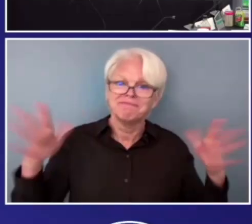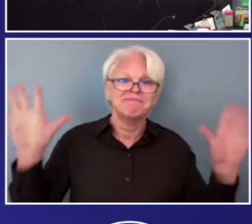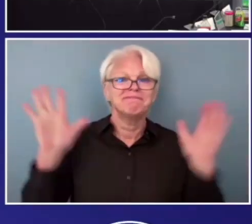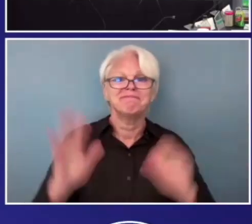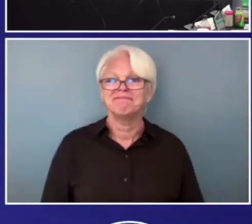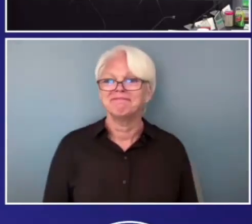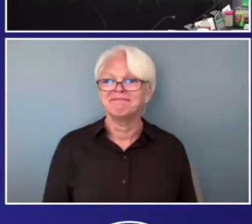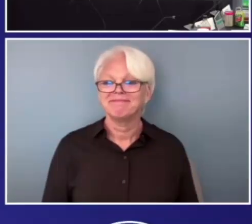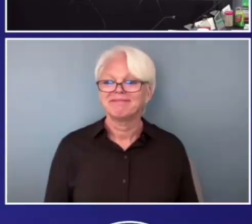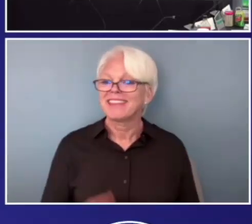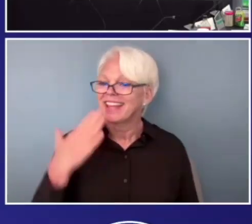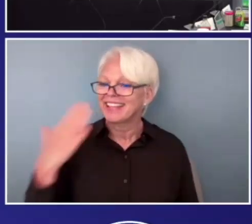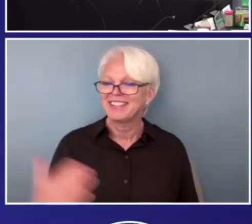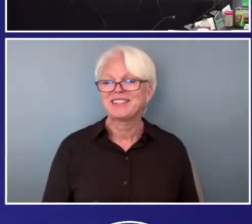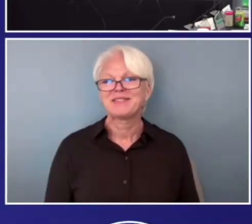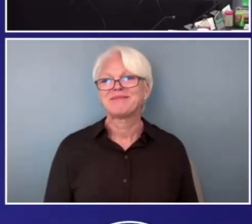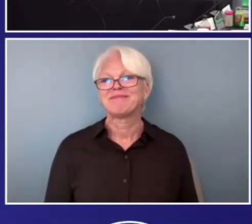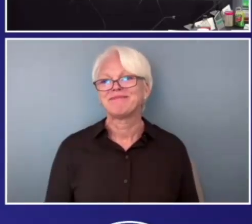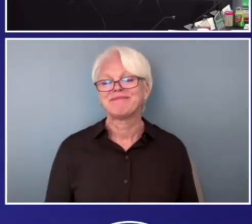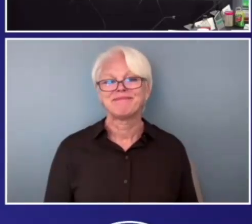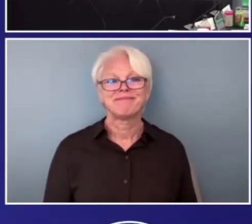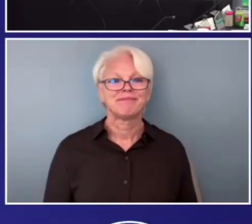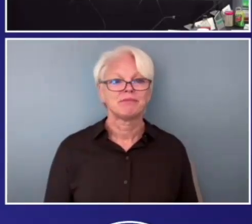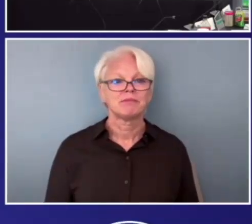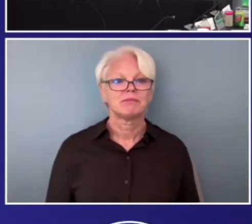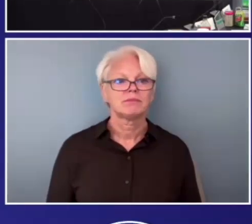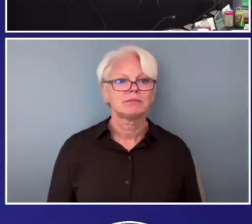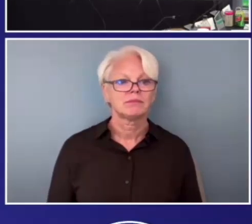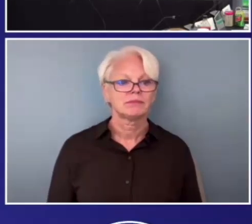Thank you. Alright.